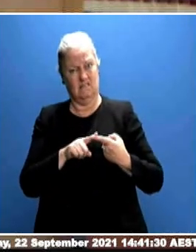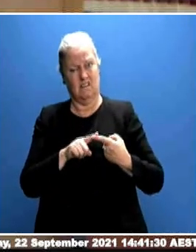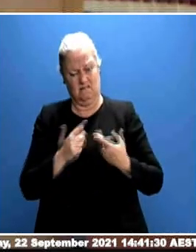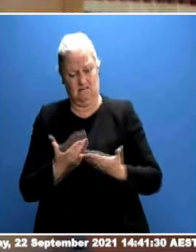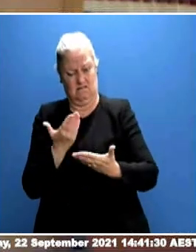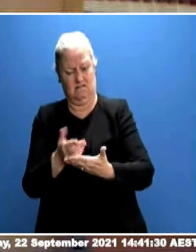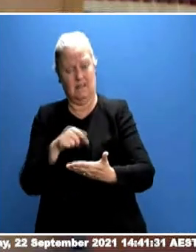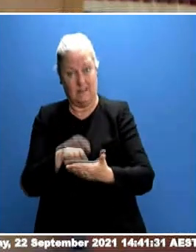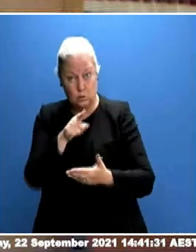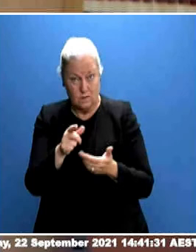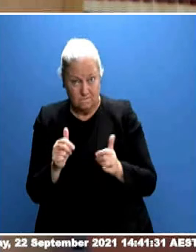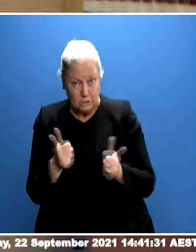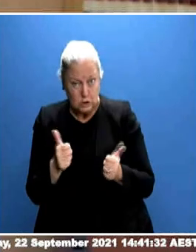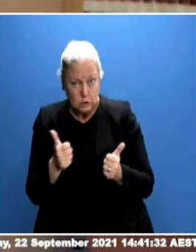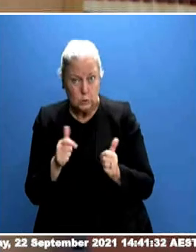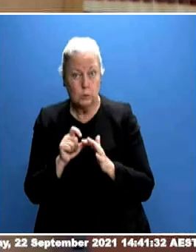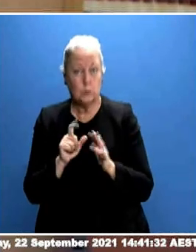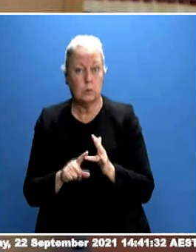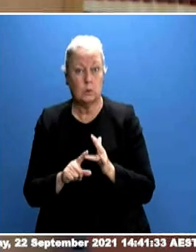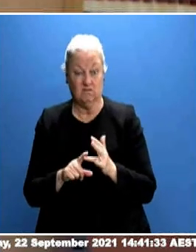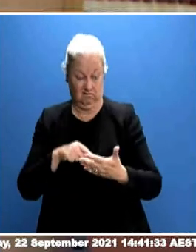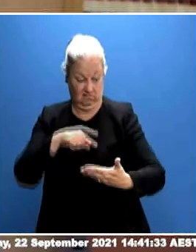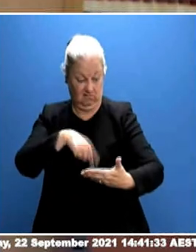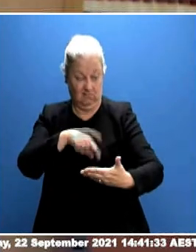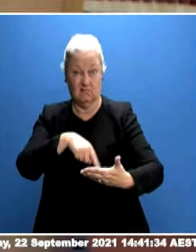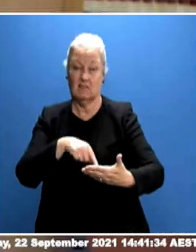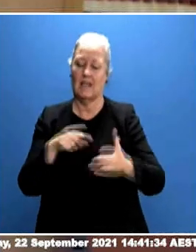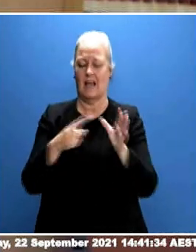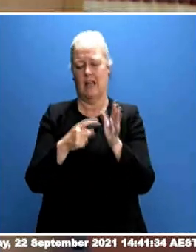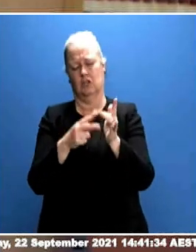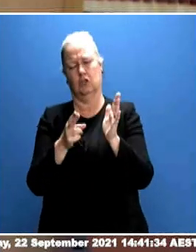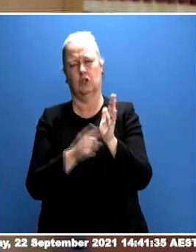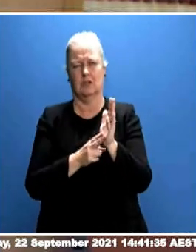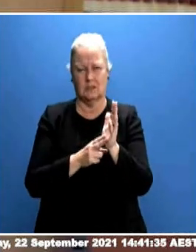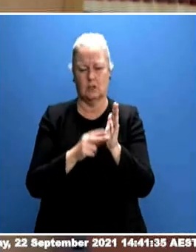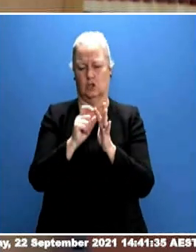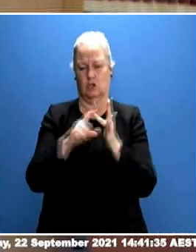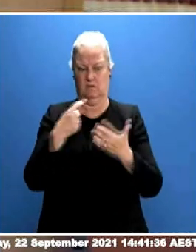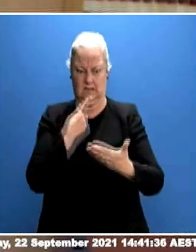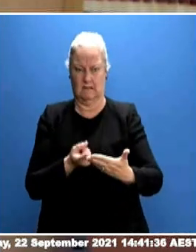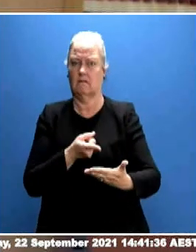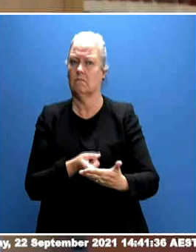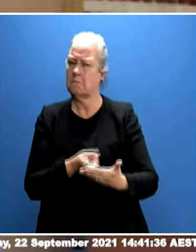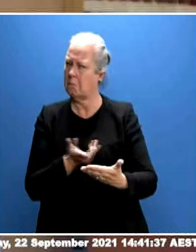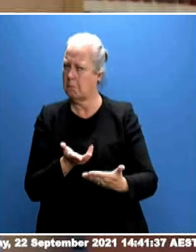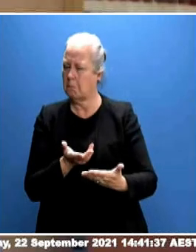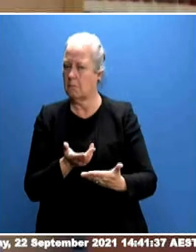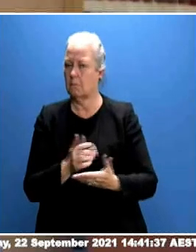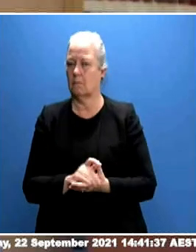which is what the actions completed document says? We've implemented the screening.